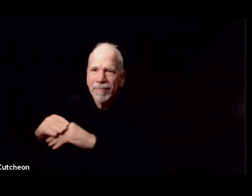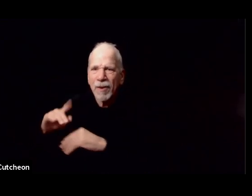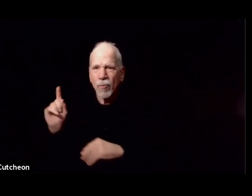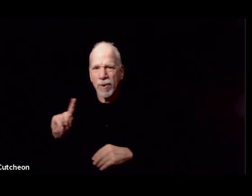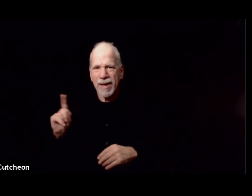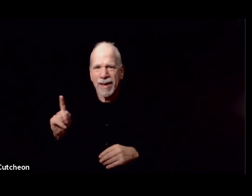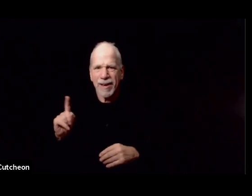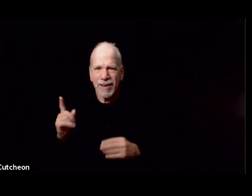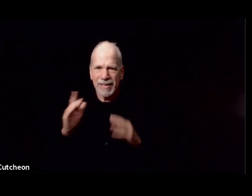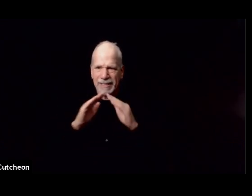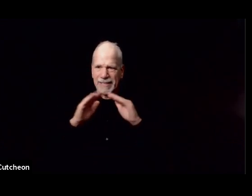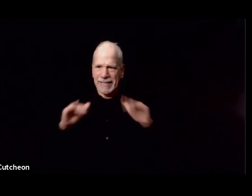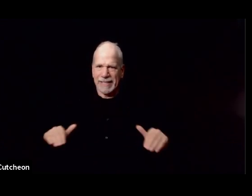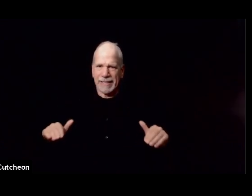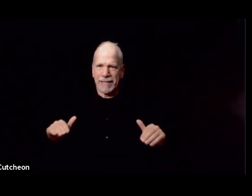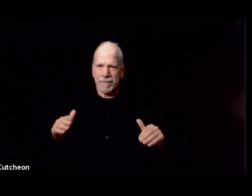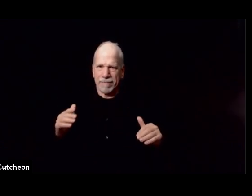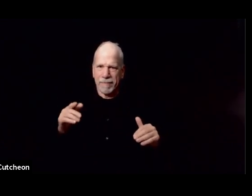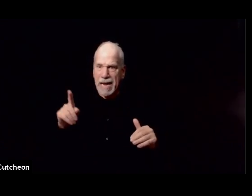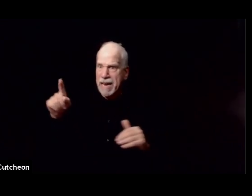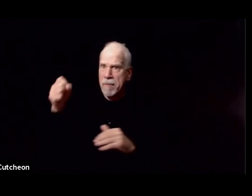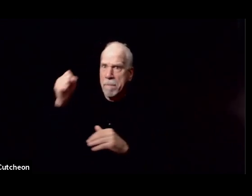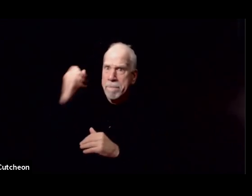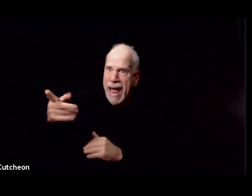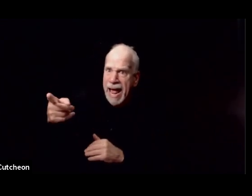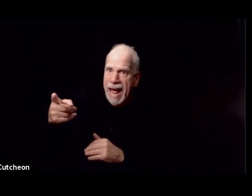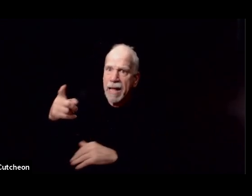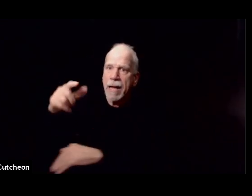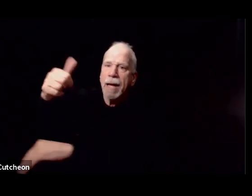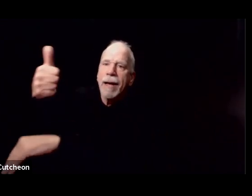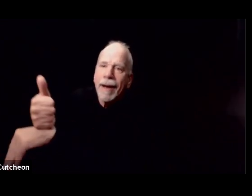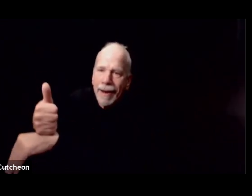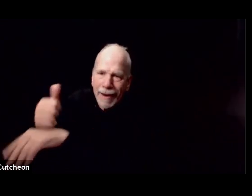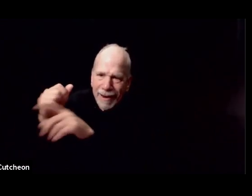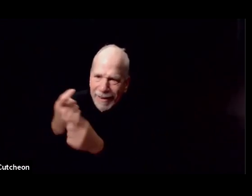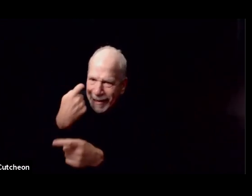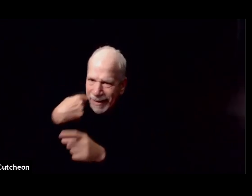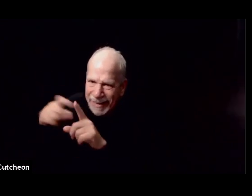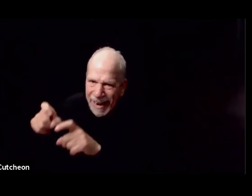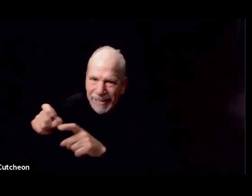forward to make sure that the testing is there and is getting accessed and appropriately